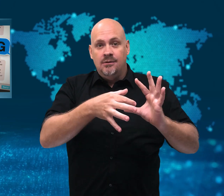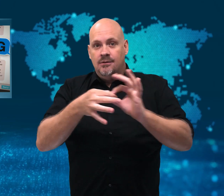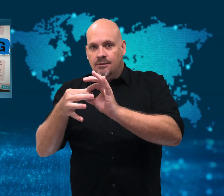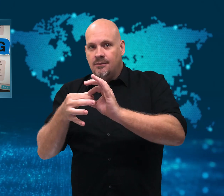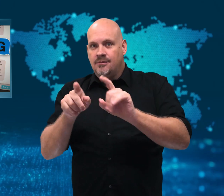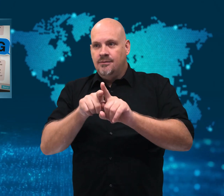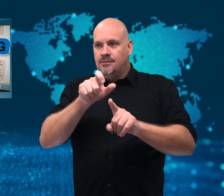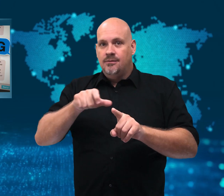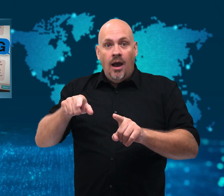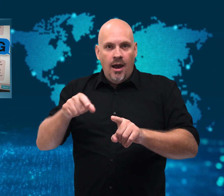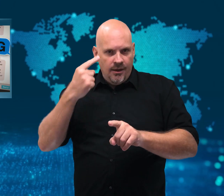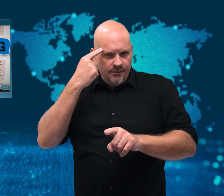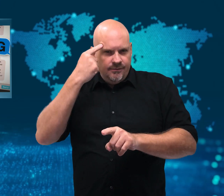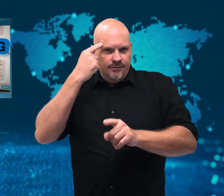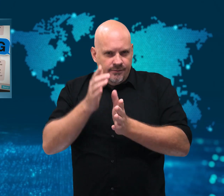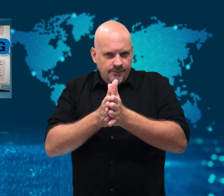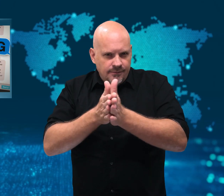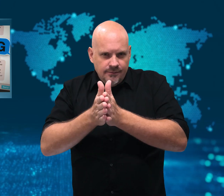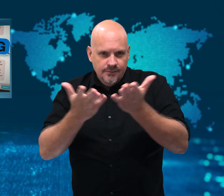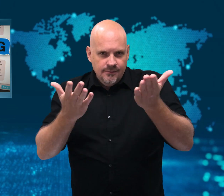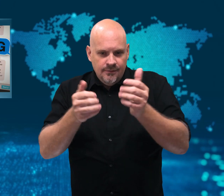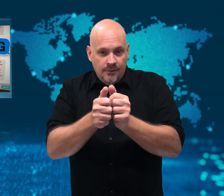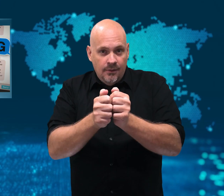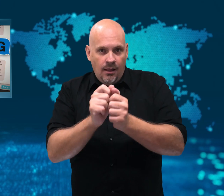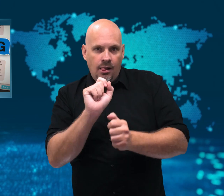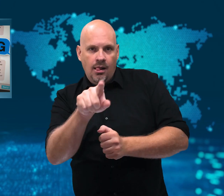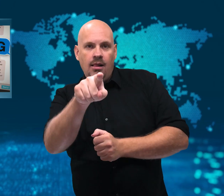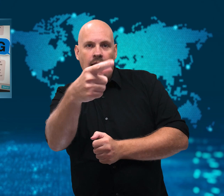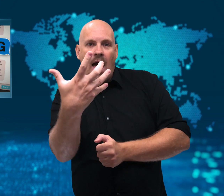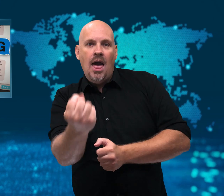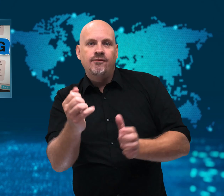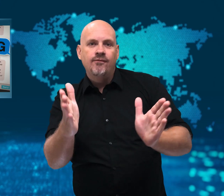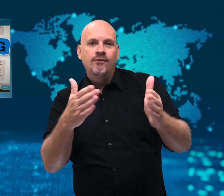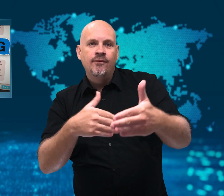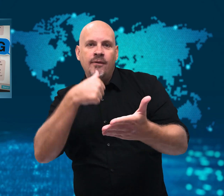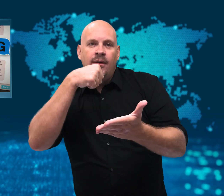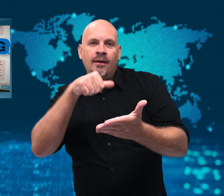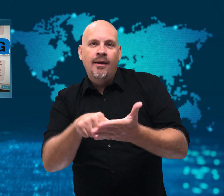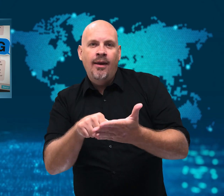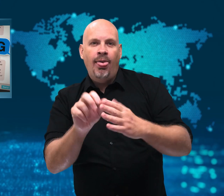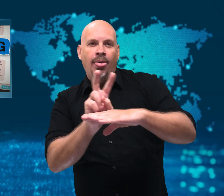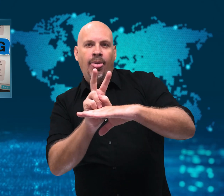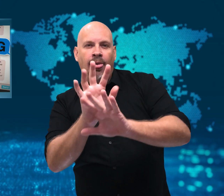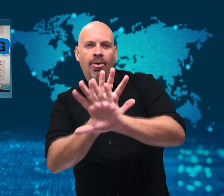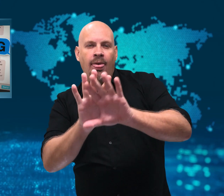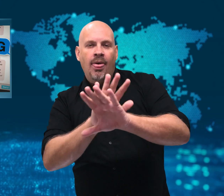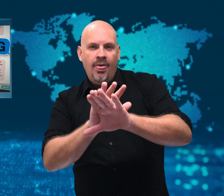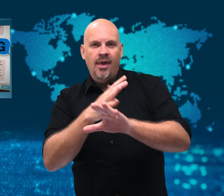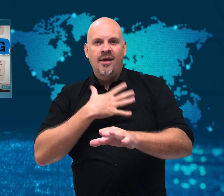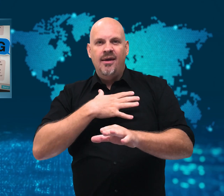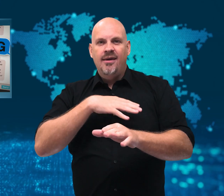asking people to give their personal information,